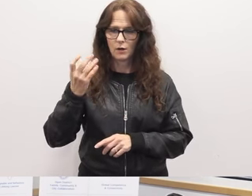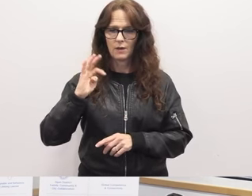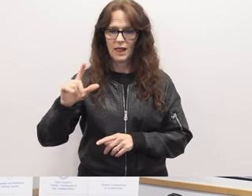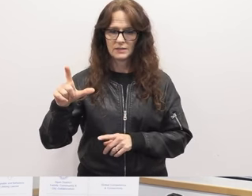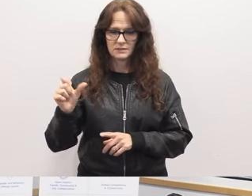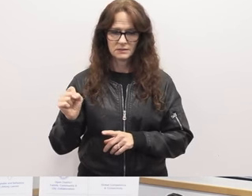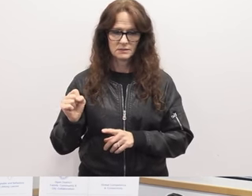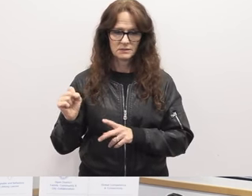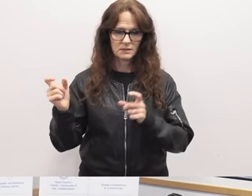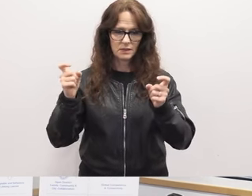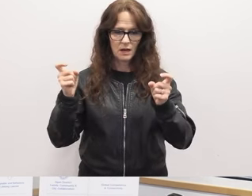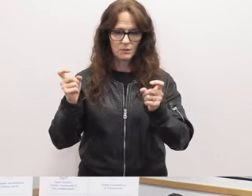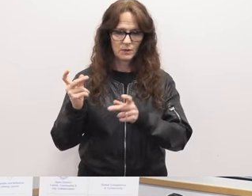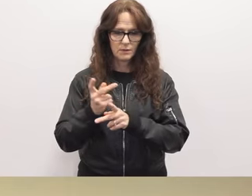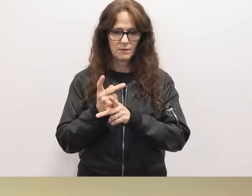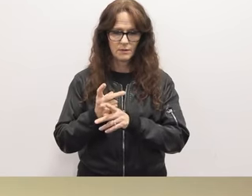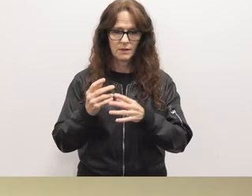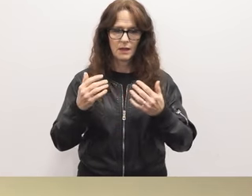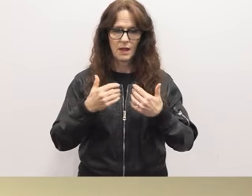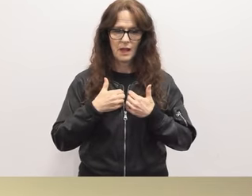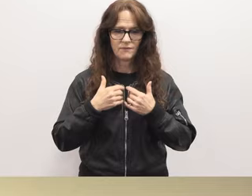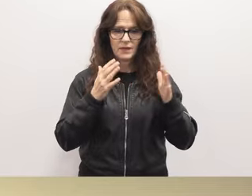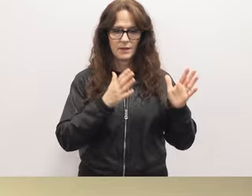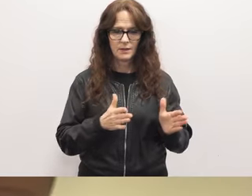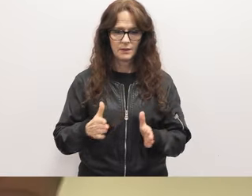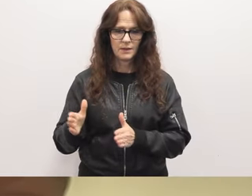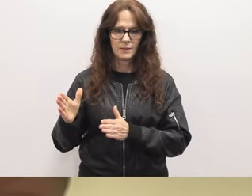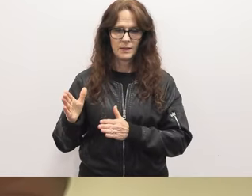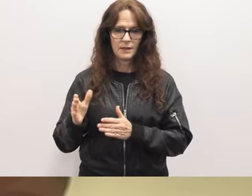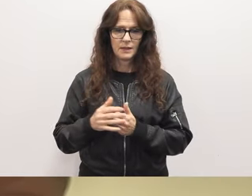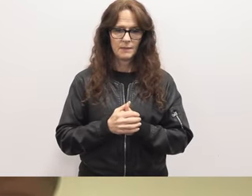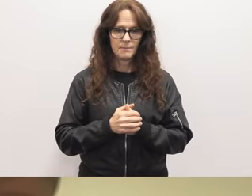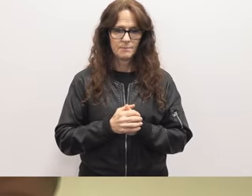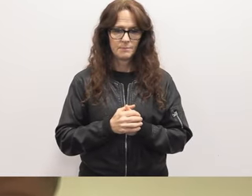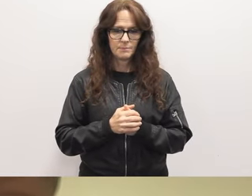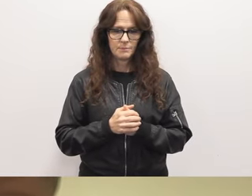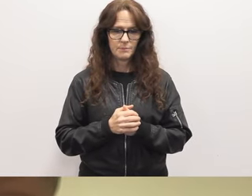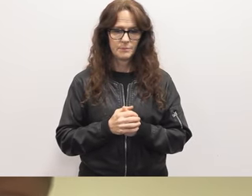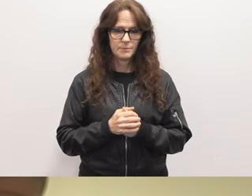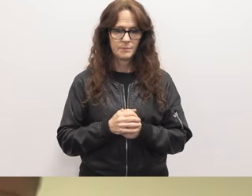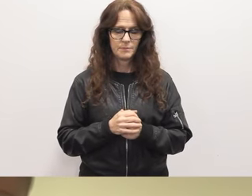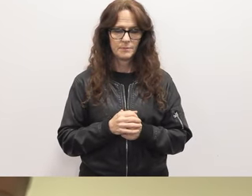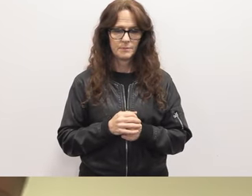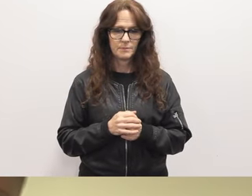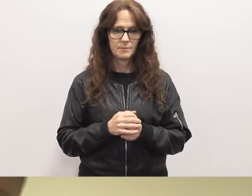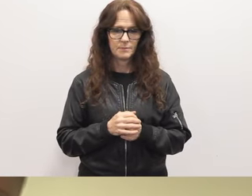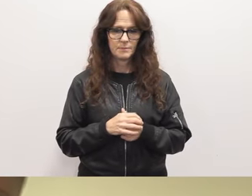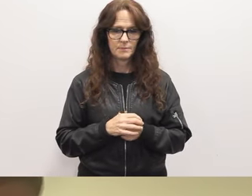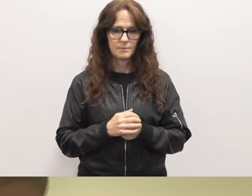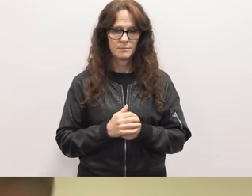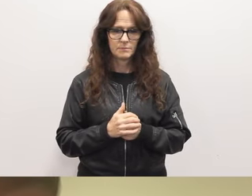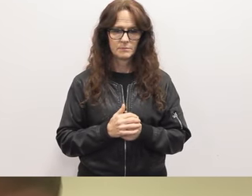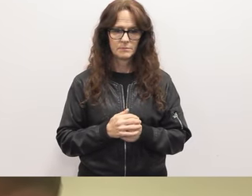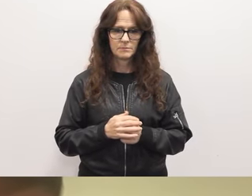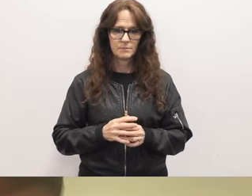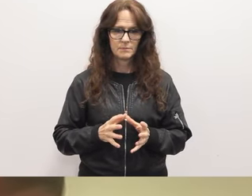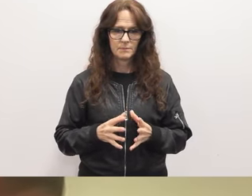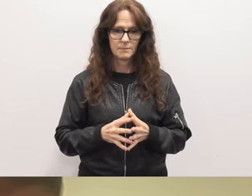So now that we've got that sorted out, let's start in some of the areas where we have